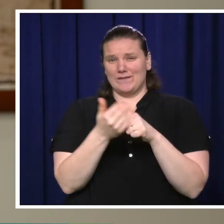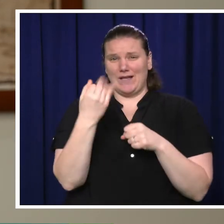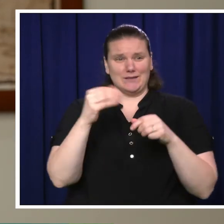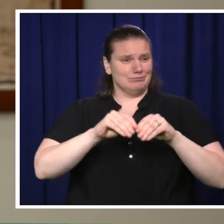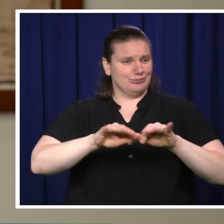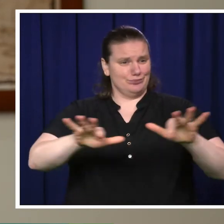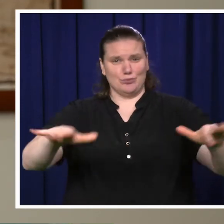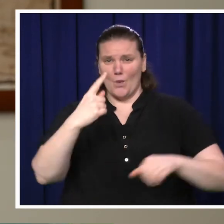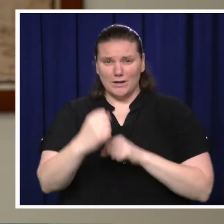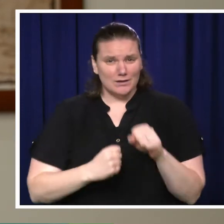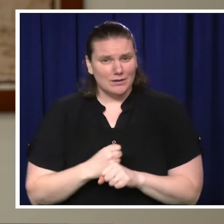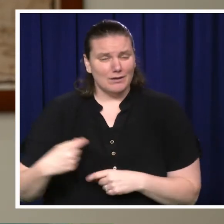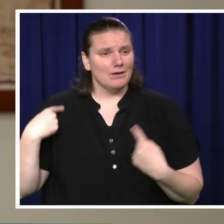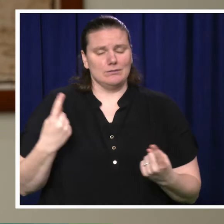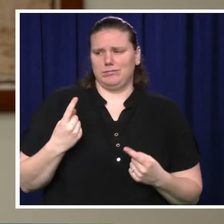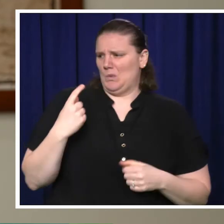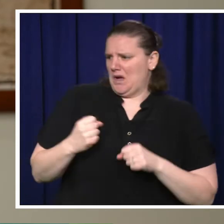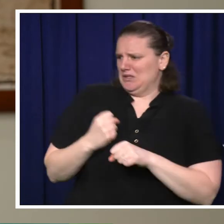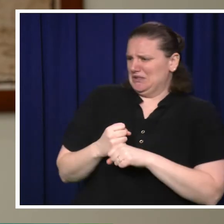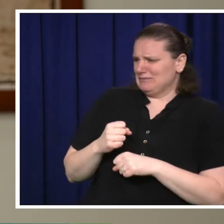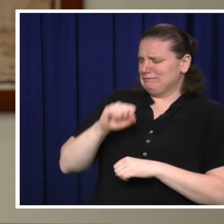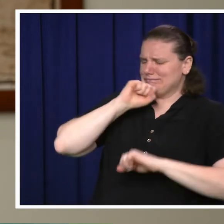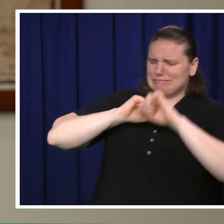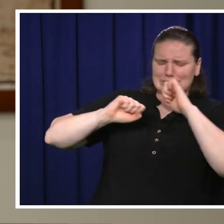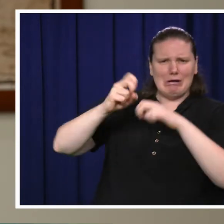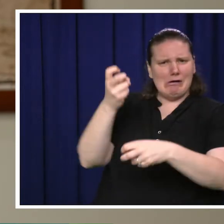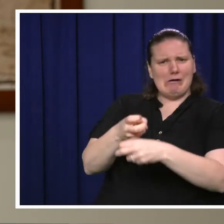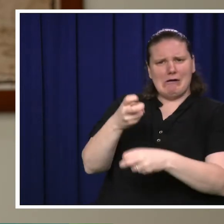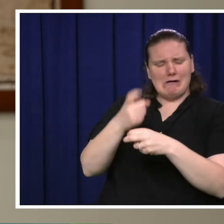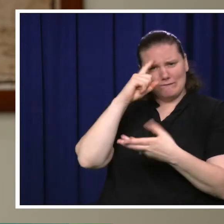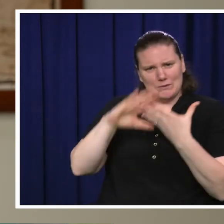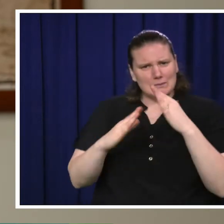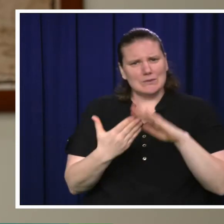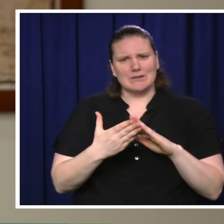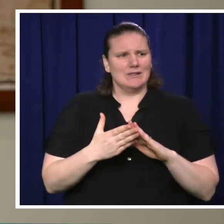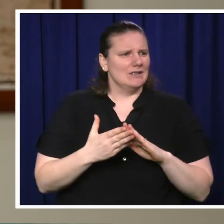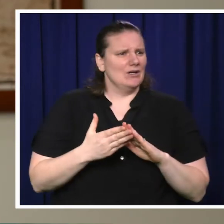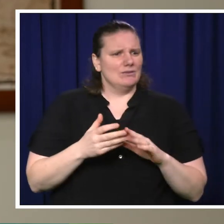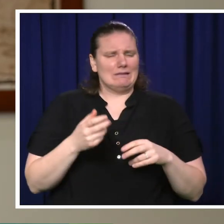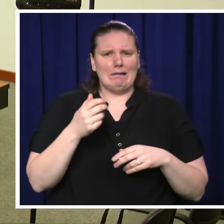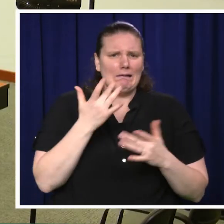over a year into living with the covid-19 pandemic. This past year has been very difficult for our community.